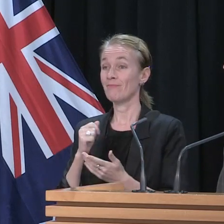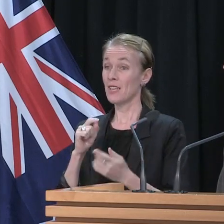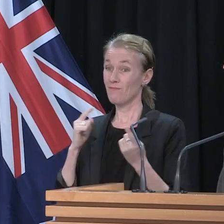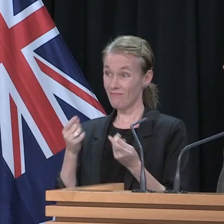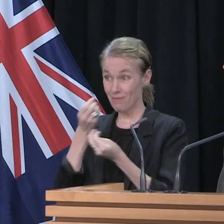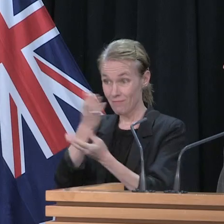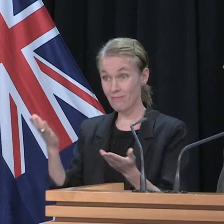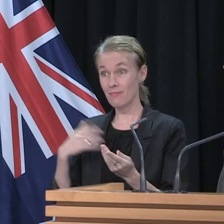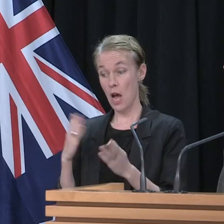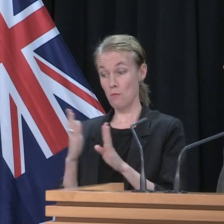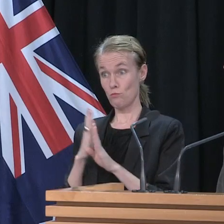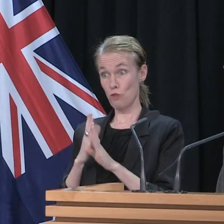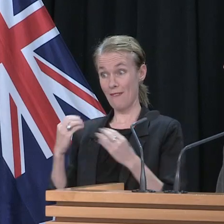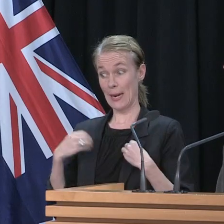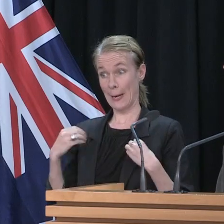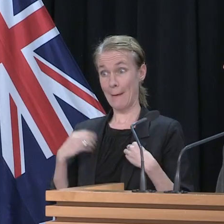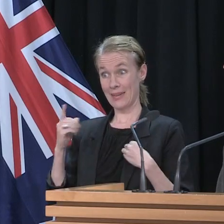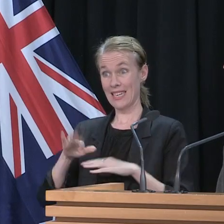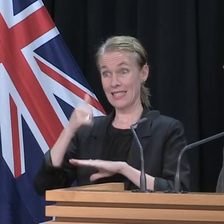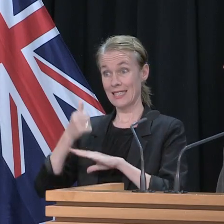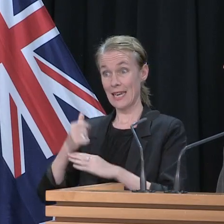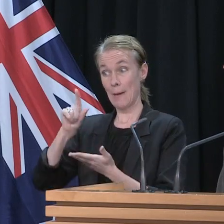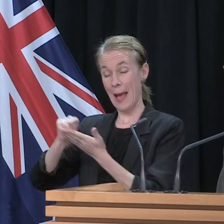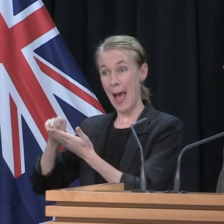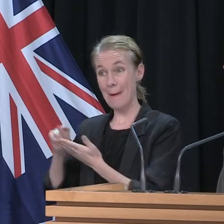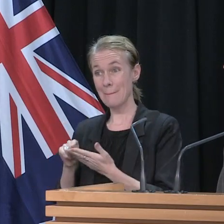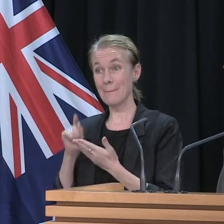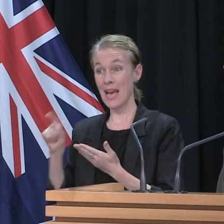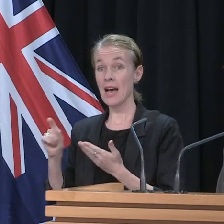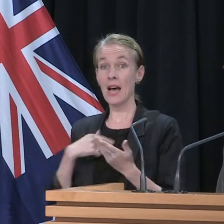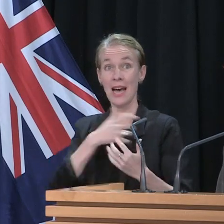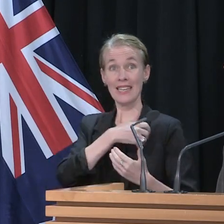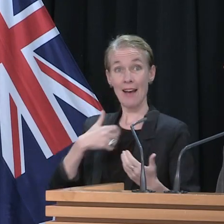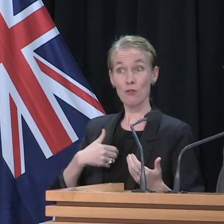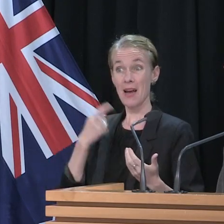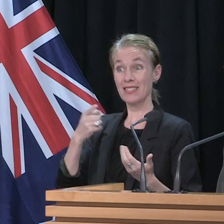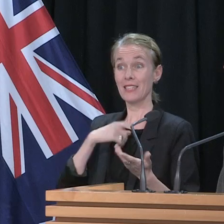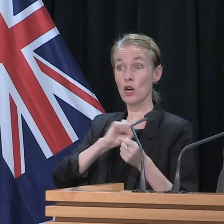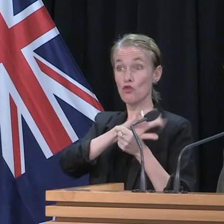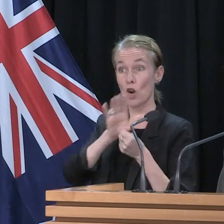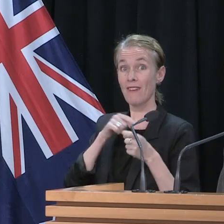earlier, that would have been helpful. Bearing in mind that a lot of those alternative systems that people put in